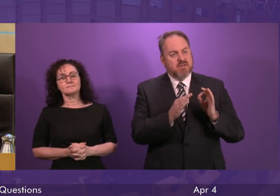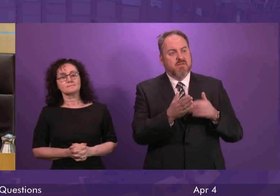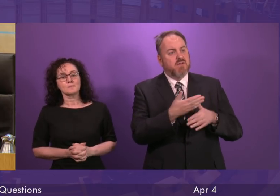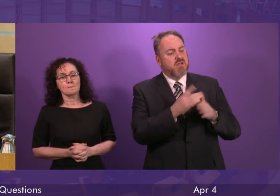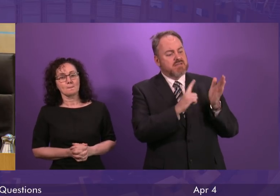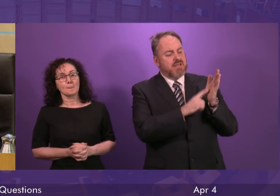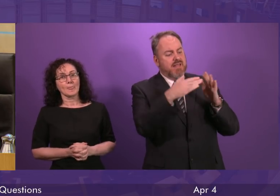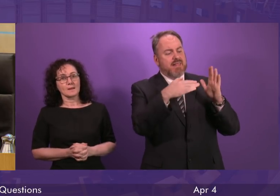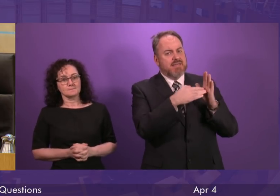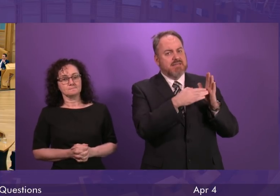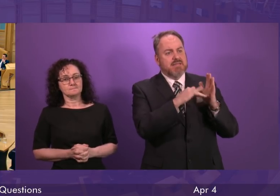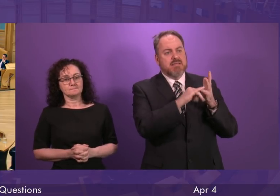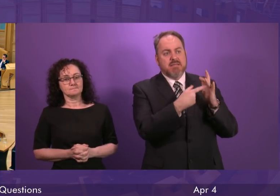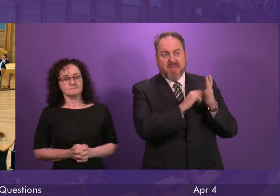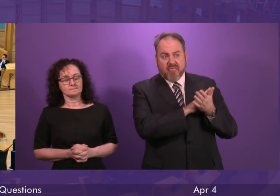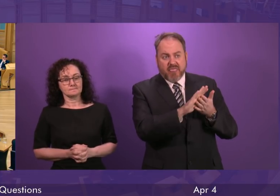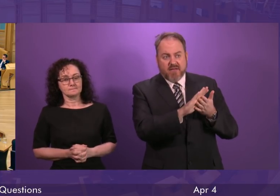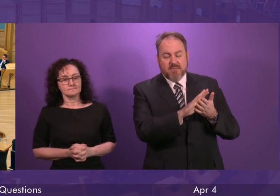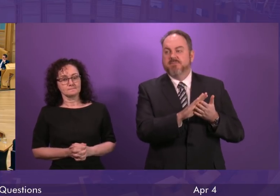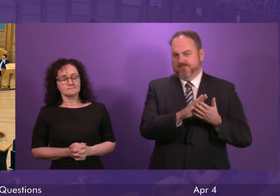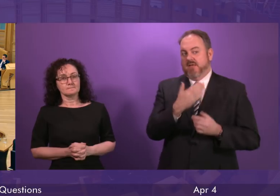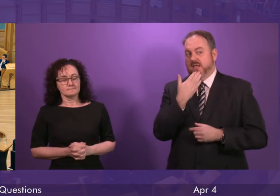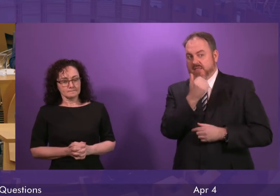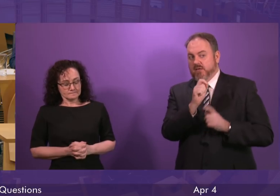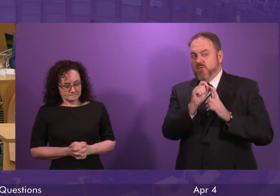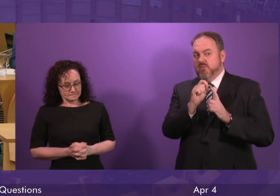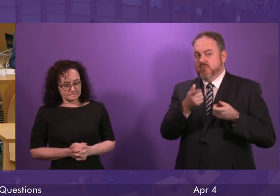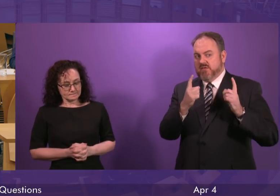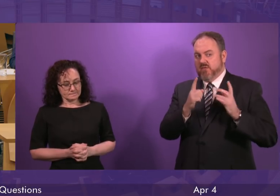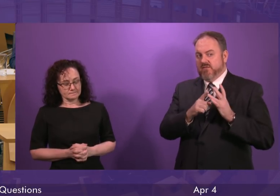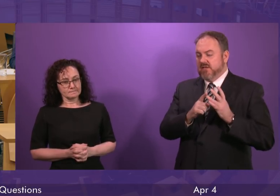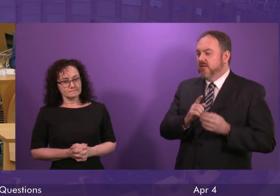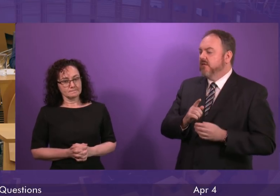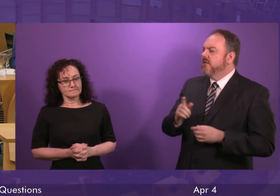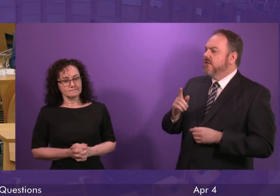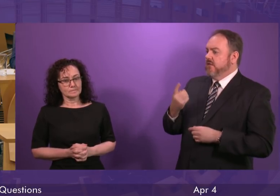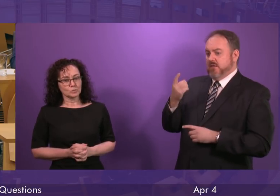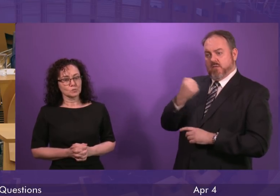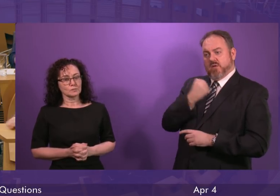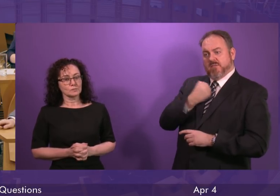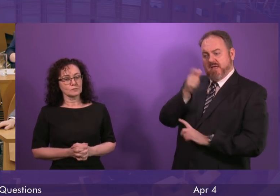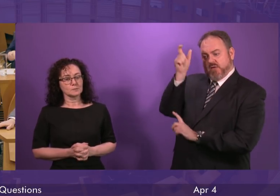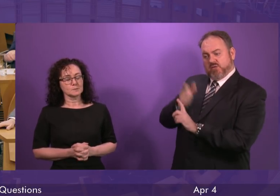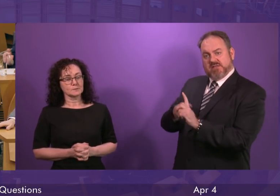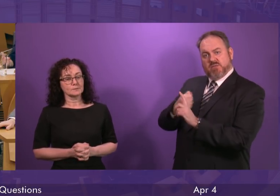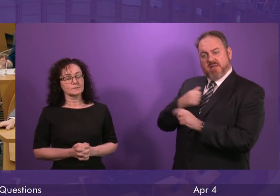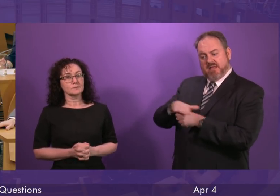Liz Smith (Mid Scotland and Fife) (Con): A constituent contacted me this week to inform